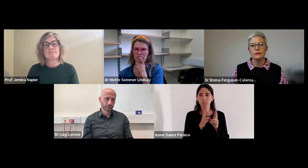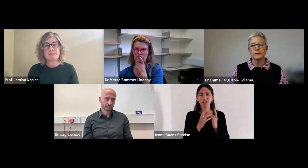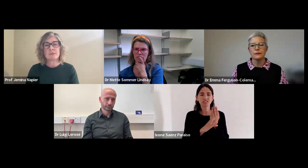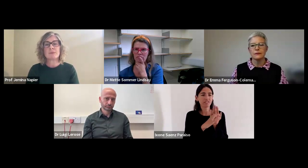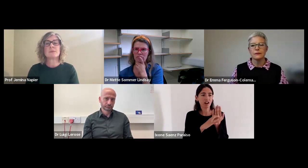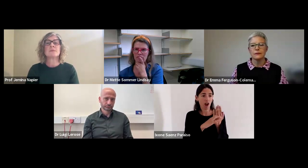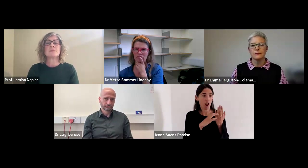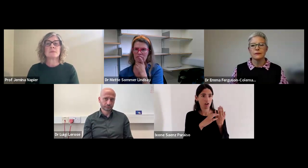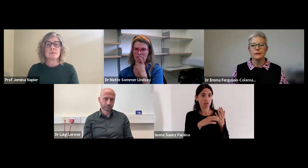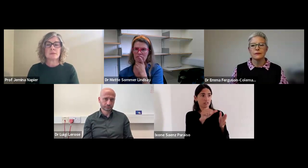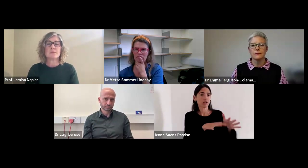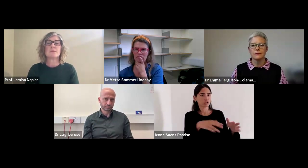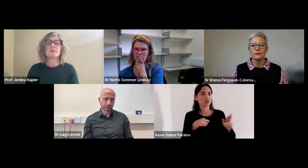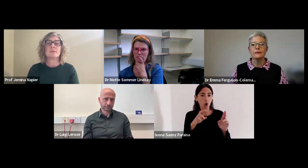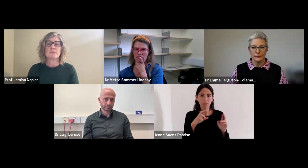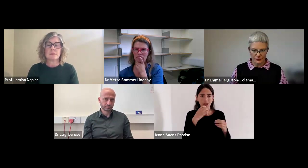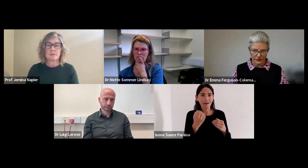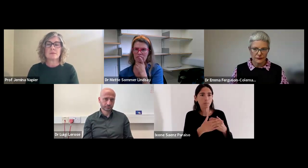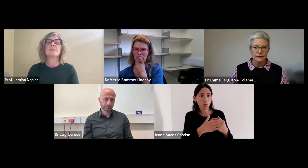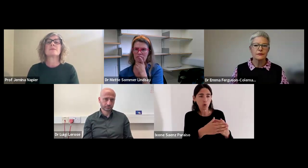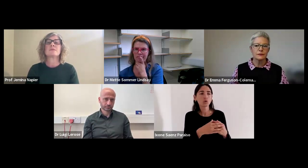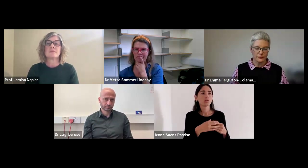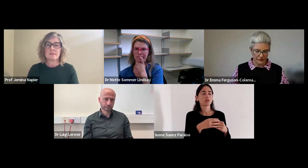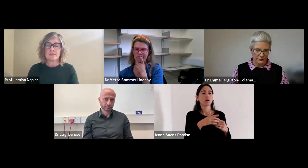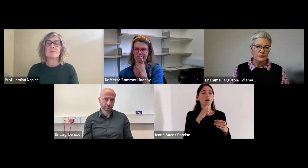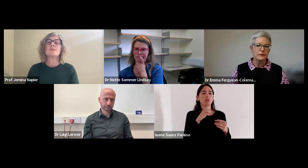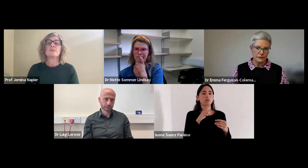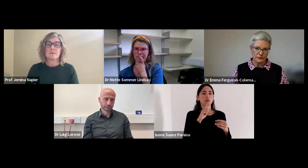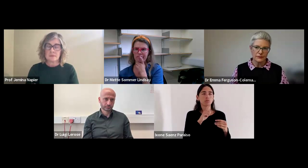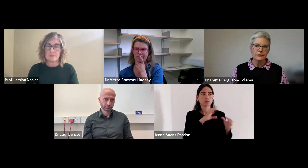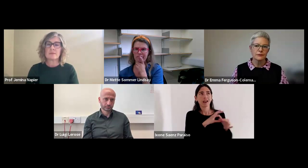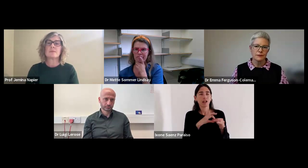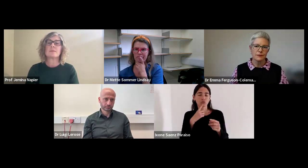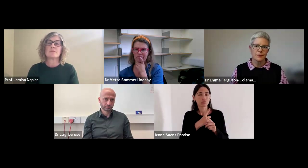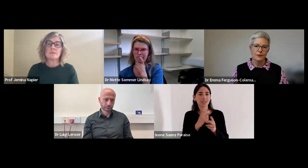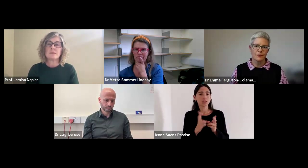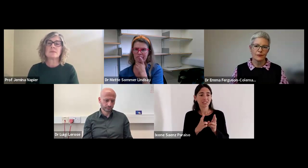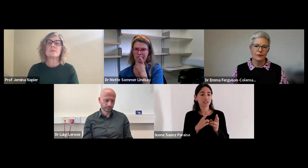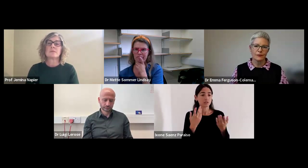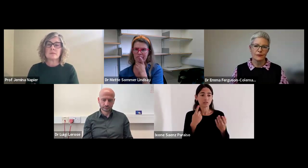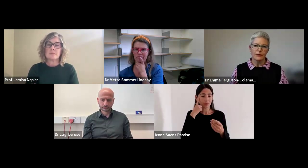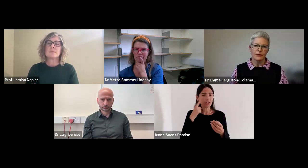themselves. We do have the Interpreters of Color Network which hopefully will increase the numbers,